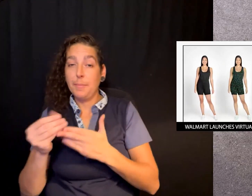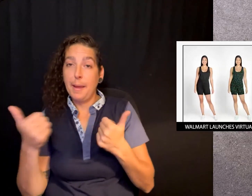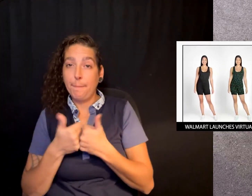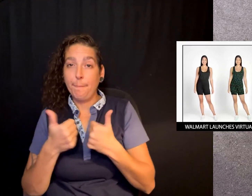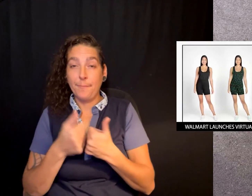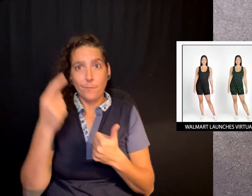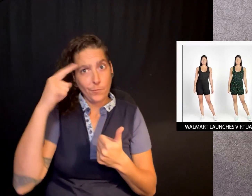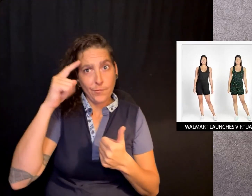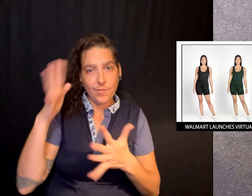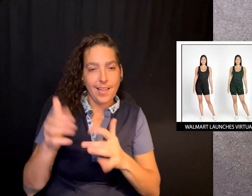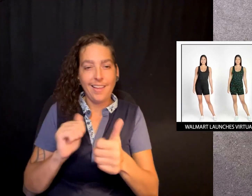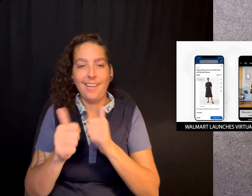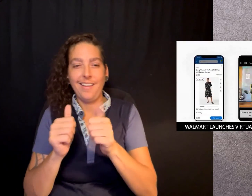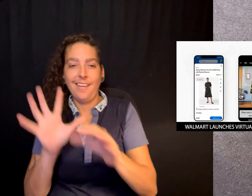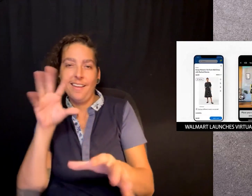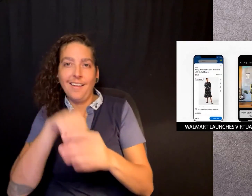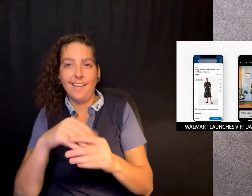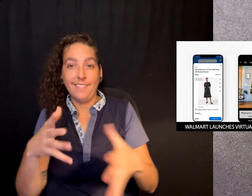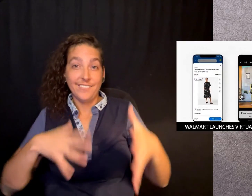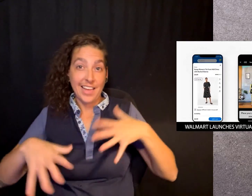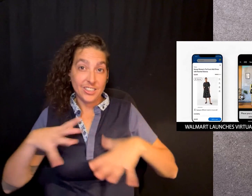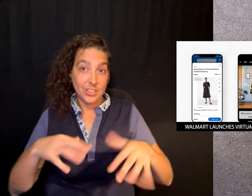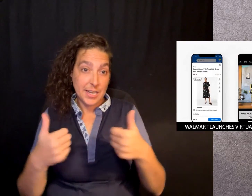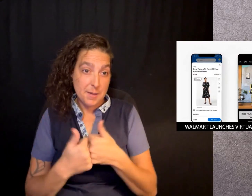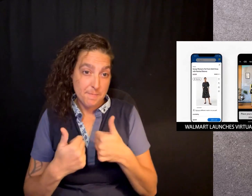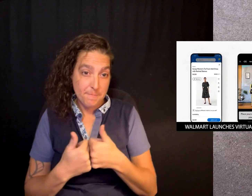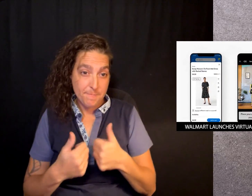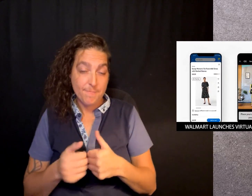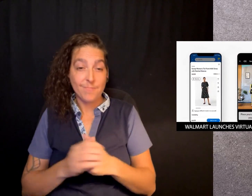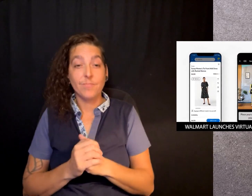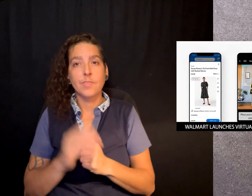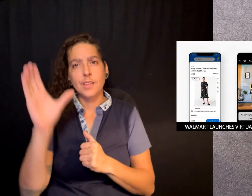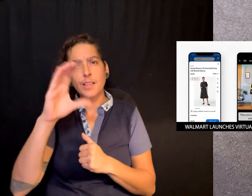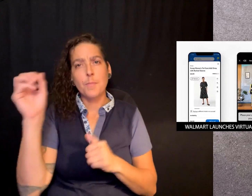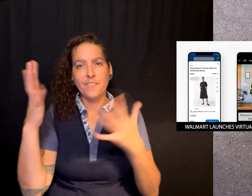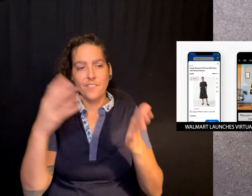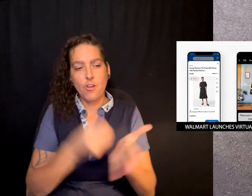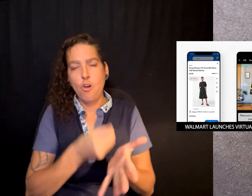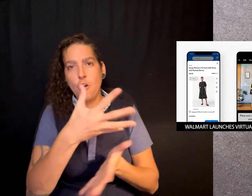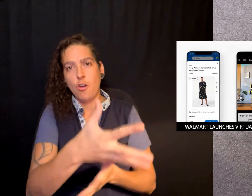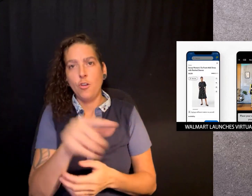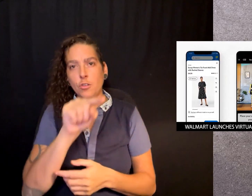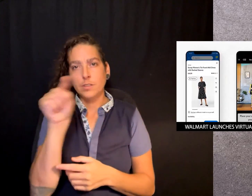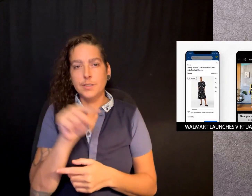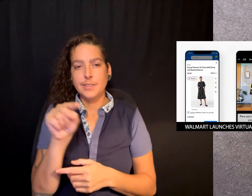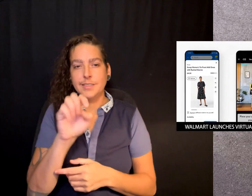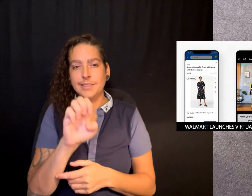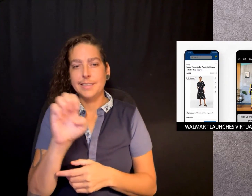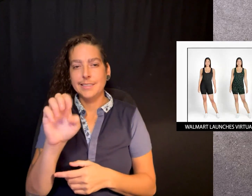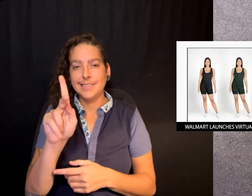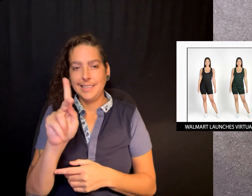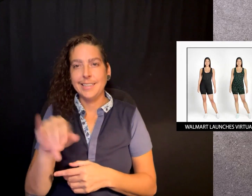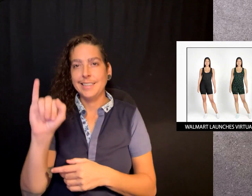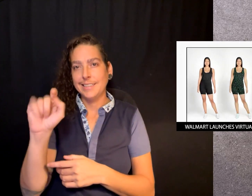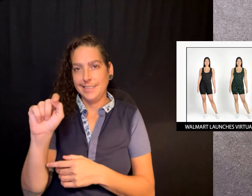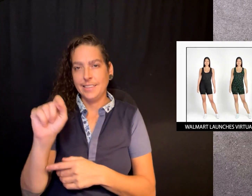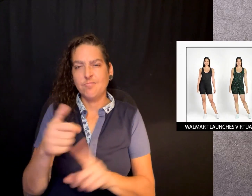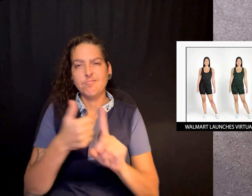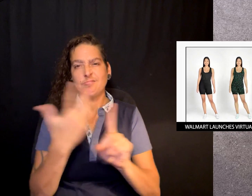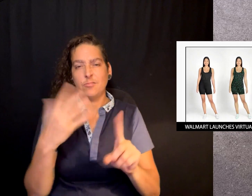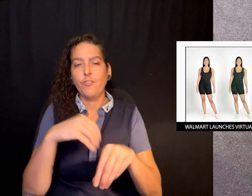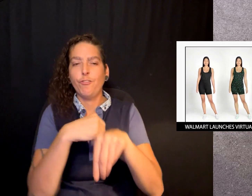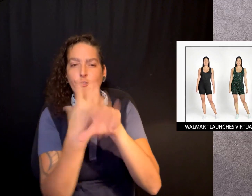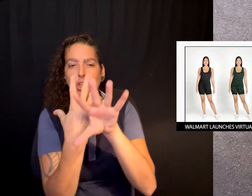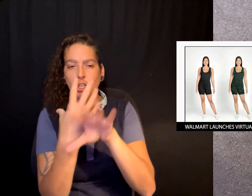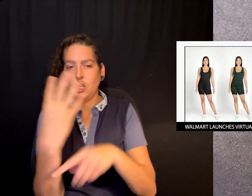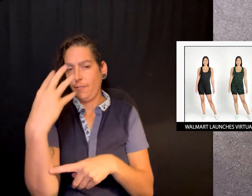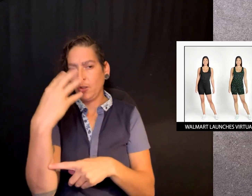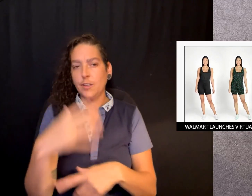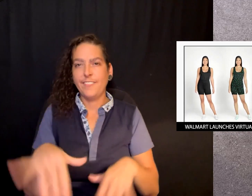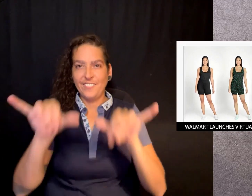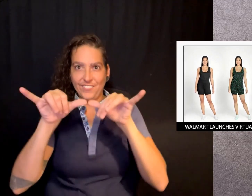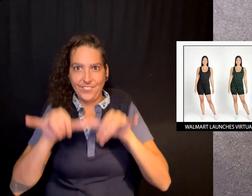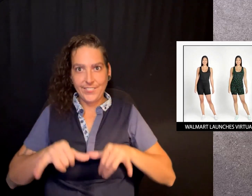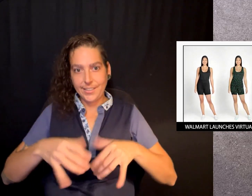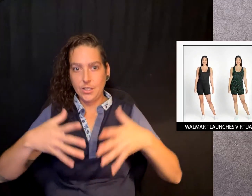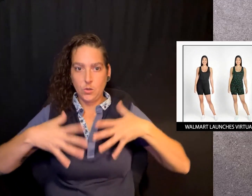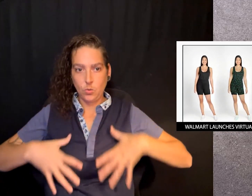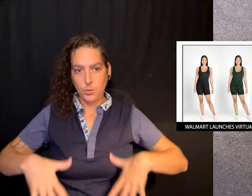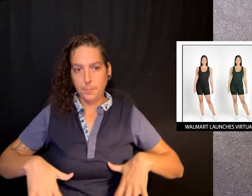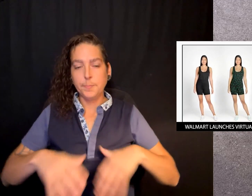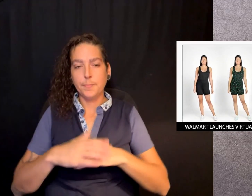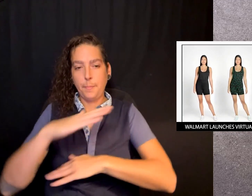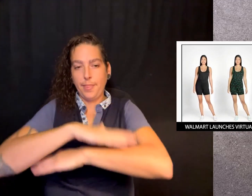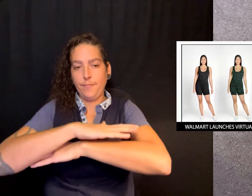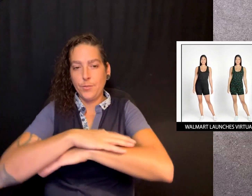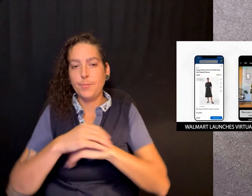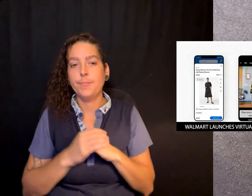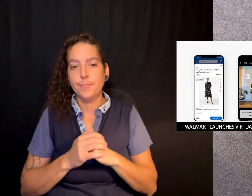in the fashion game the company has acquired ZeekIt a virtual fitting room platform people